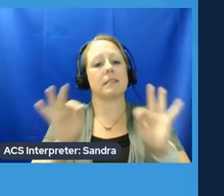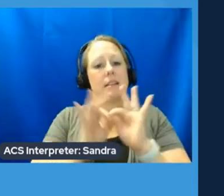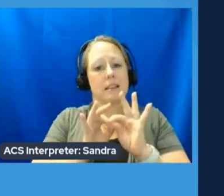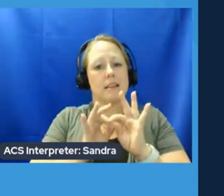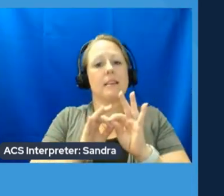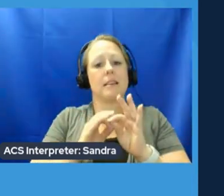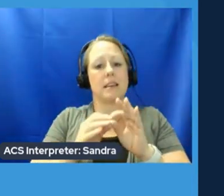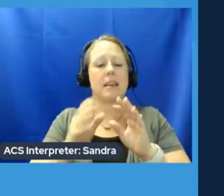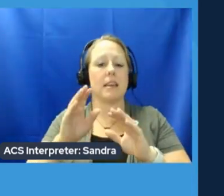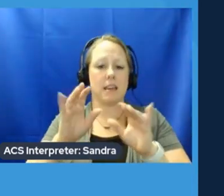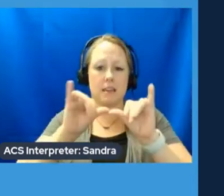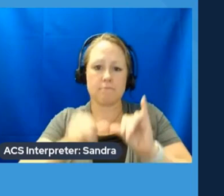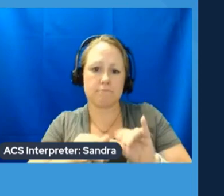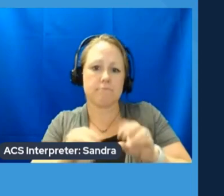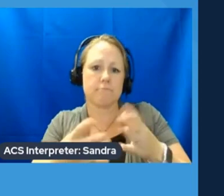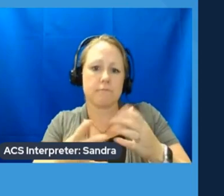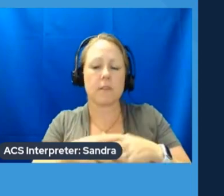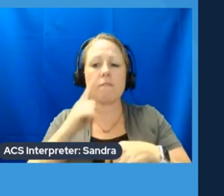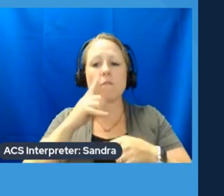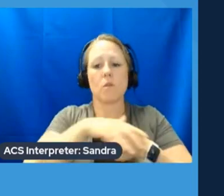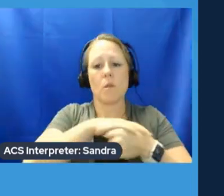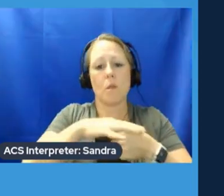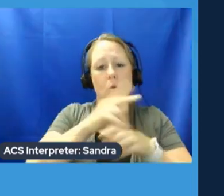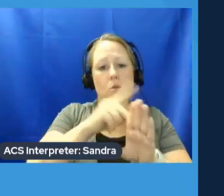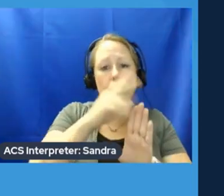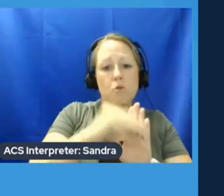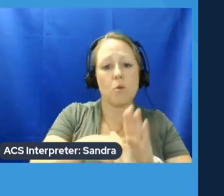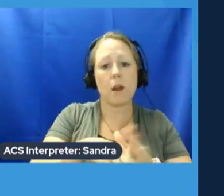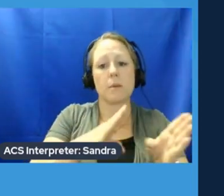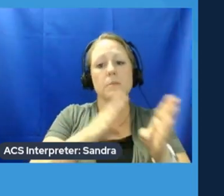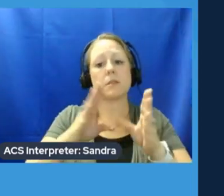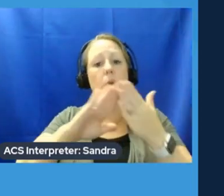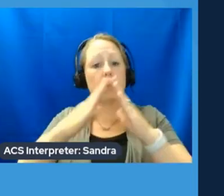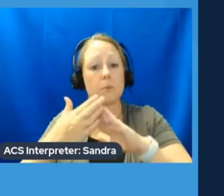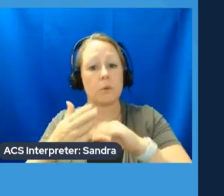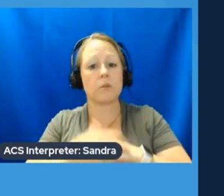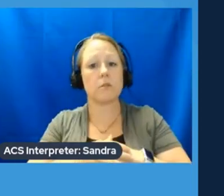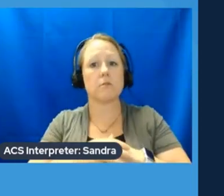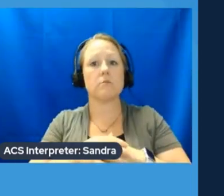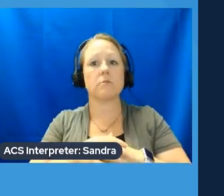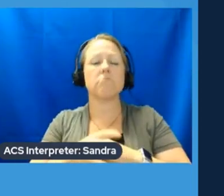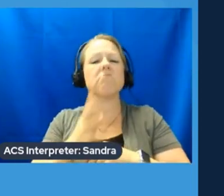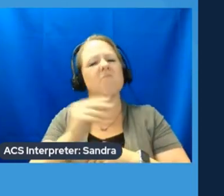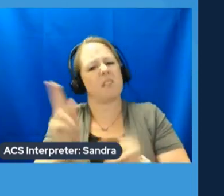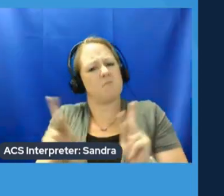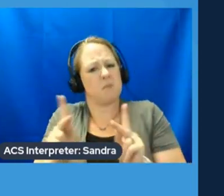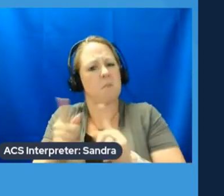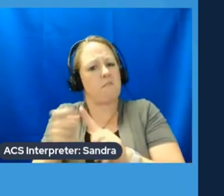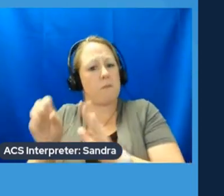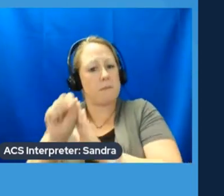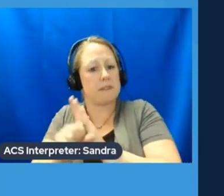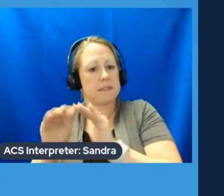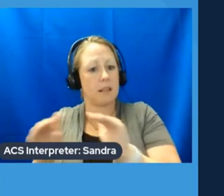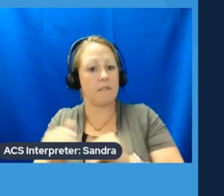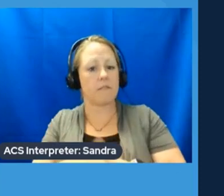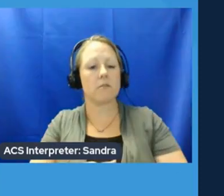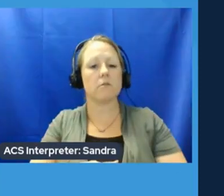local programs and communities, as well as those working at the state level. The indicators provide benchmarks